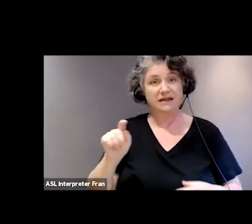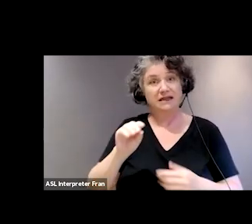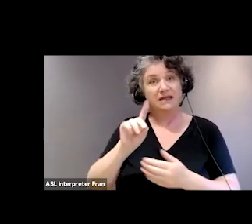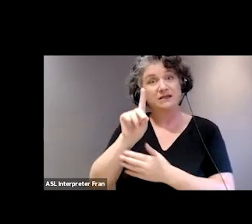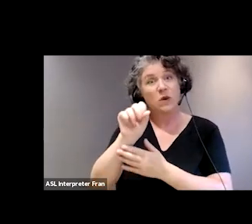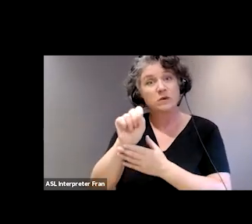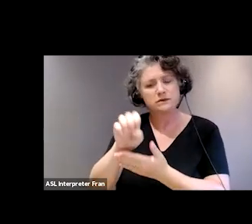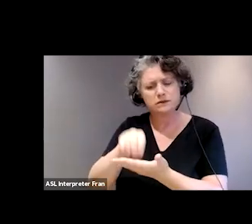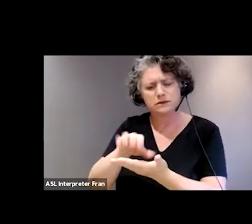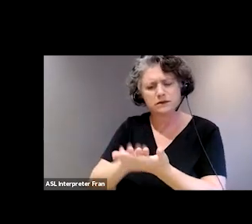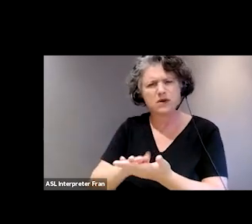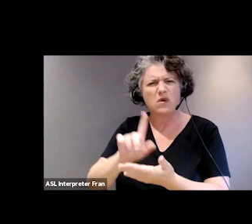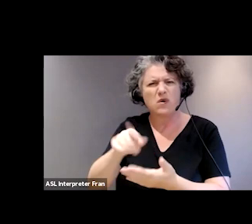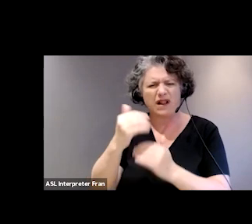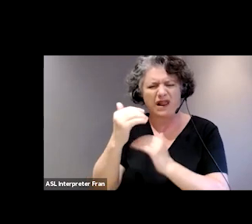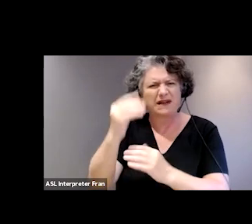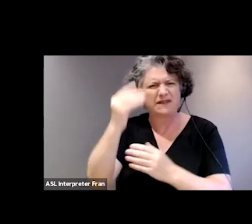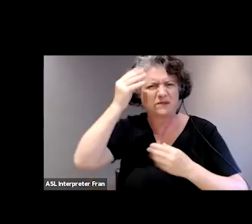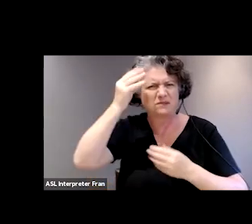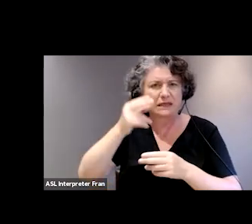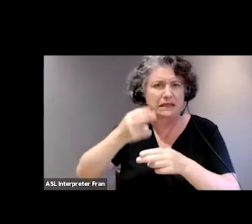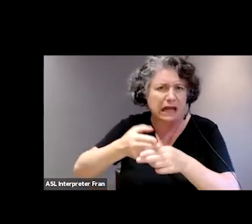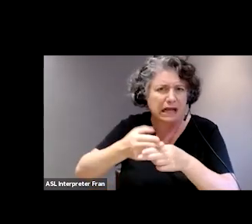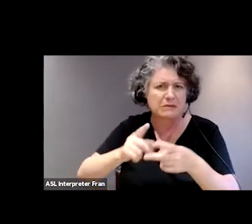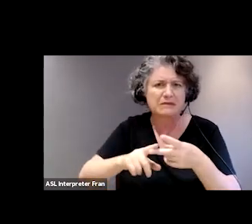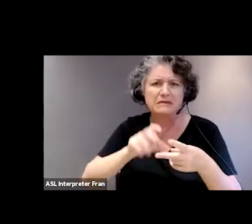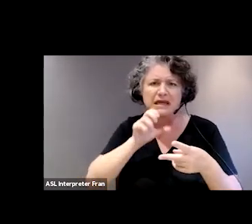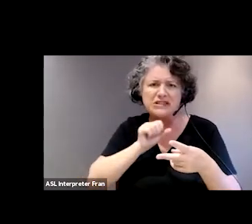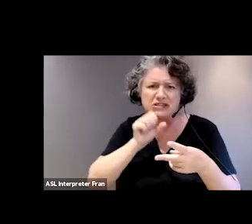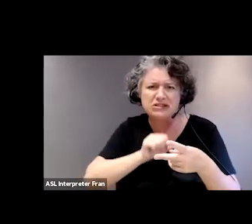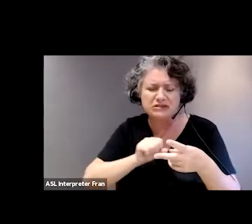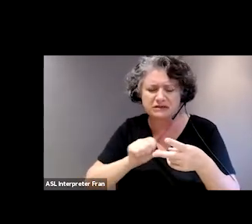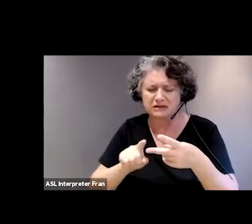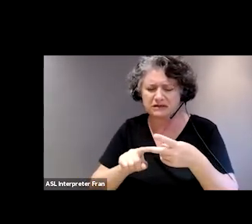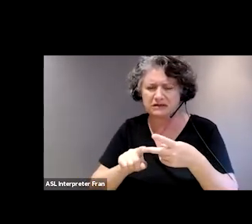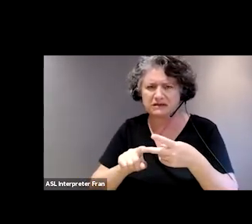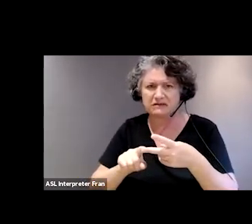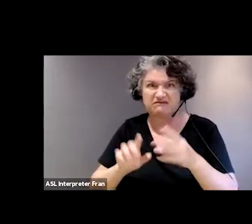» WENDY PORCH: Thank you to you both, does that answer your question ? There are a couple of options, it sounds like.